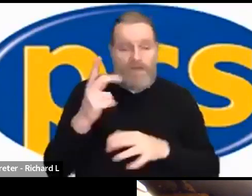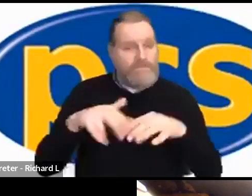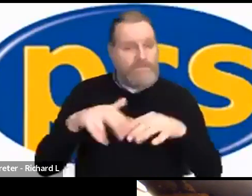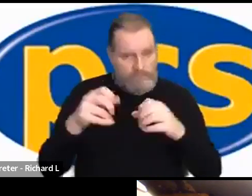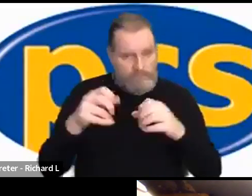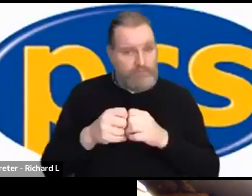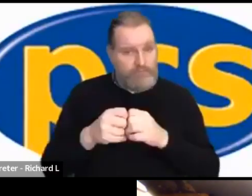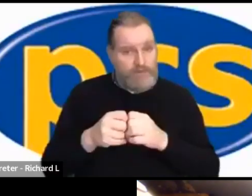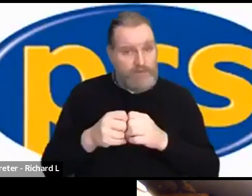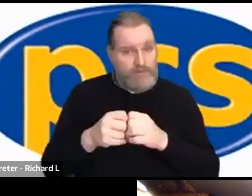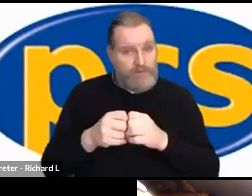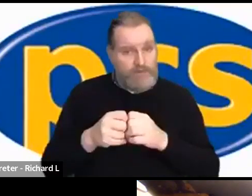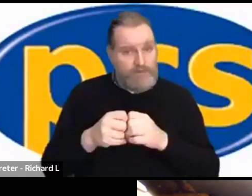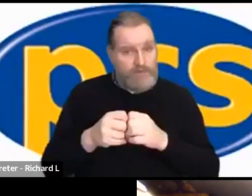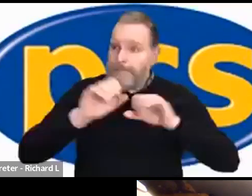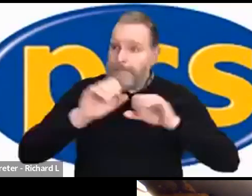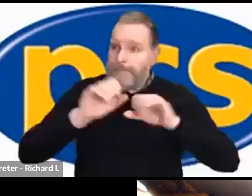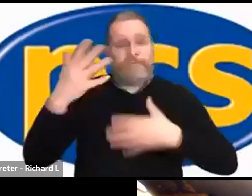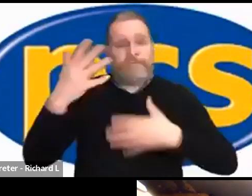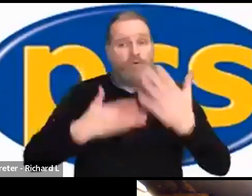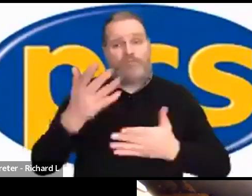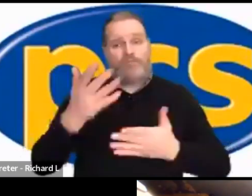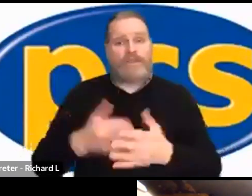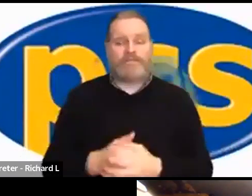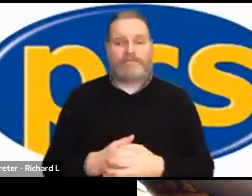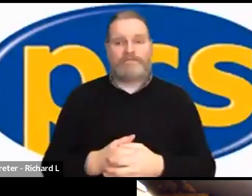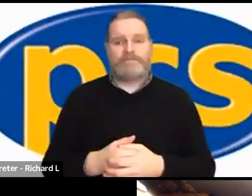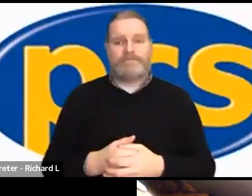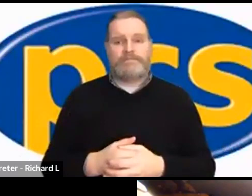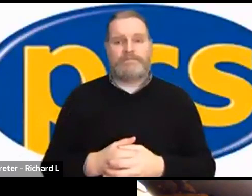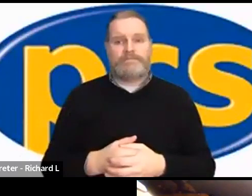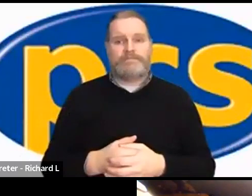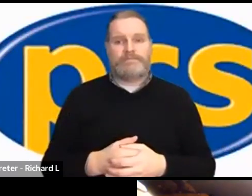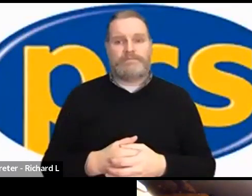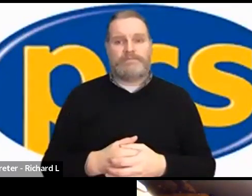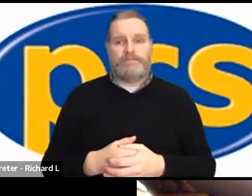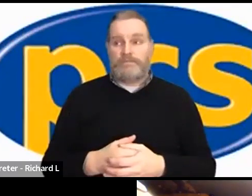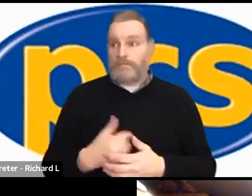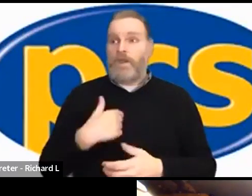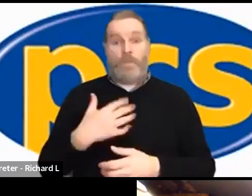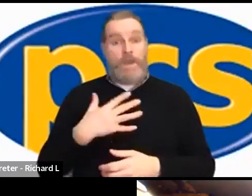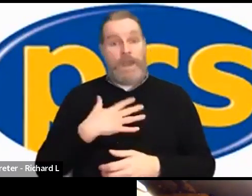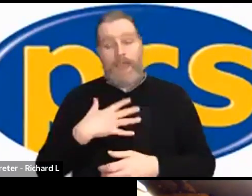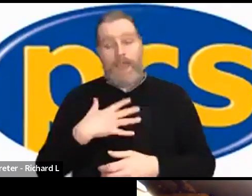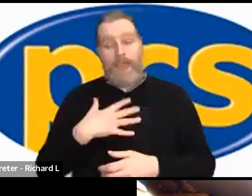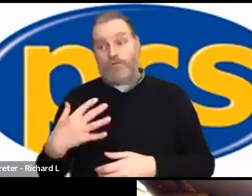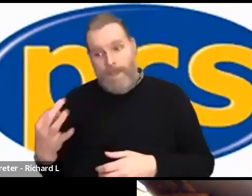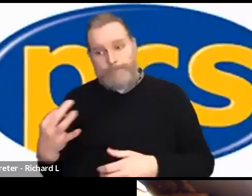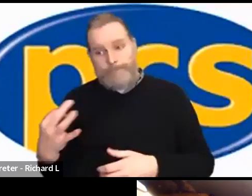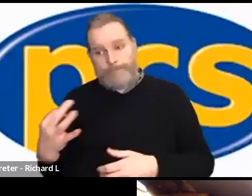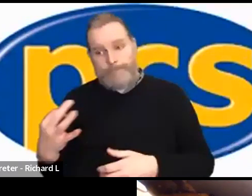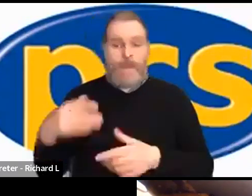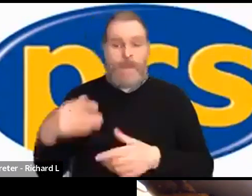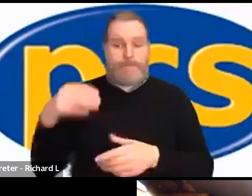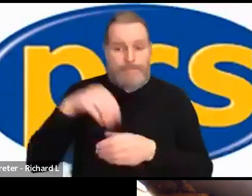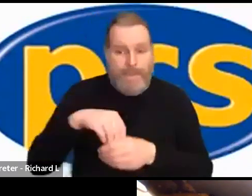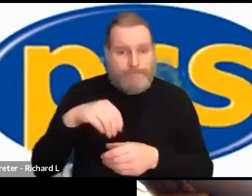who will be speaking would be speaking to the media a, and and we hope that that will be a lot of